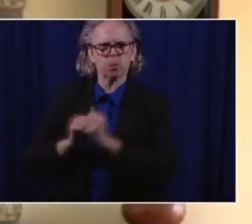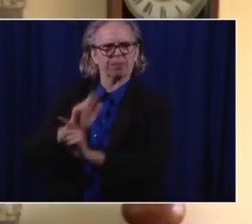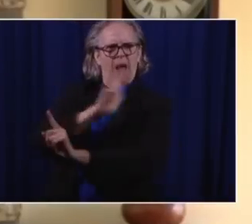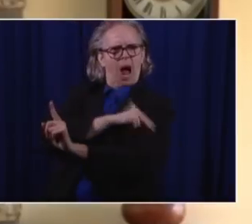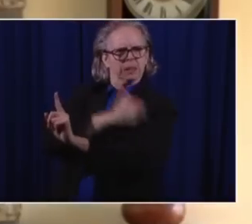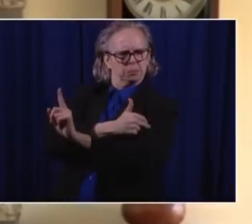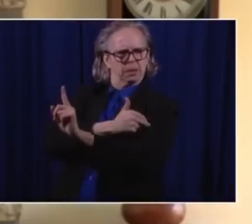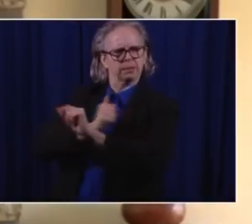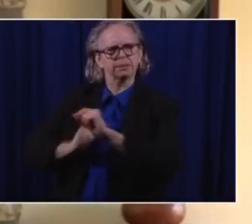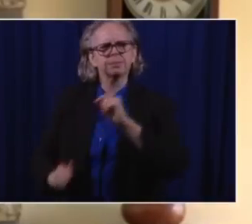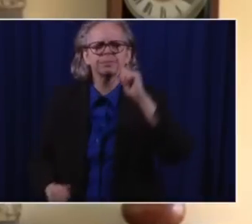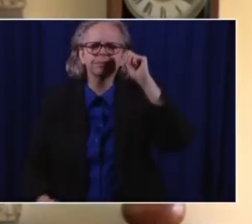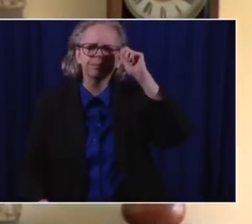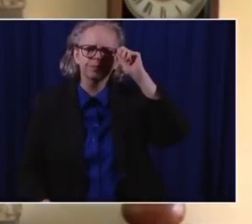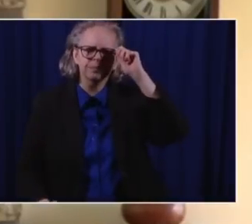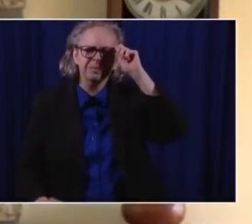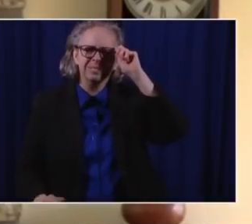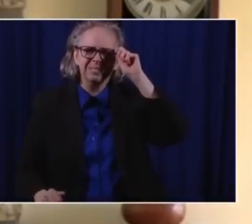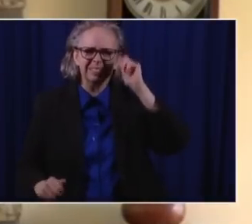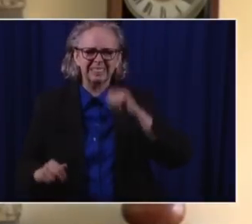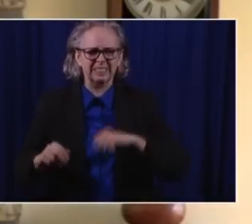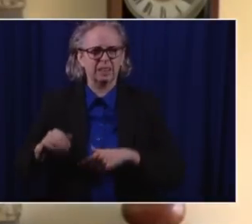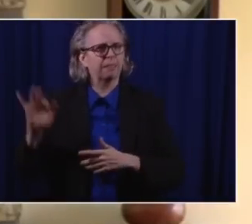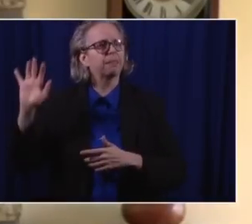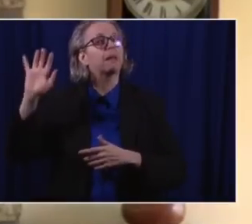so we're going to go in a